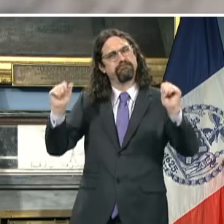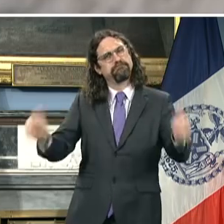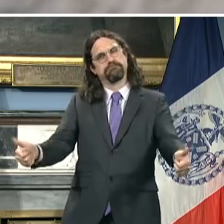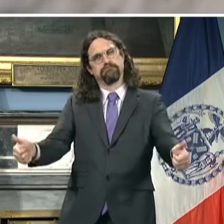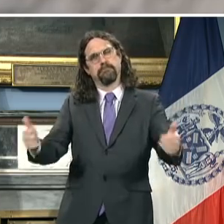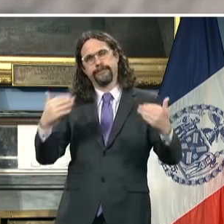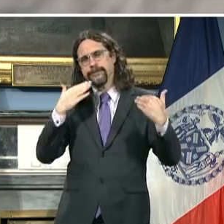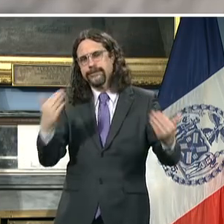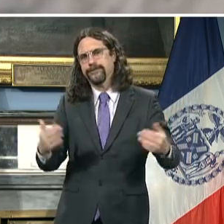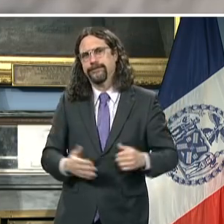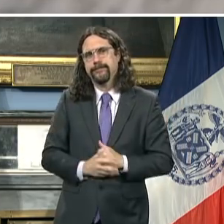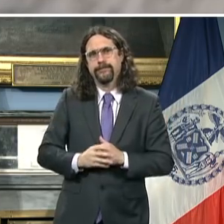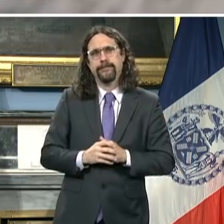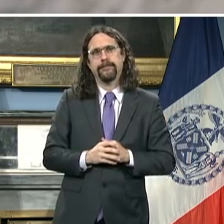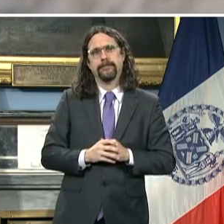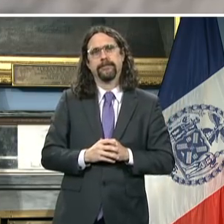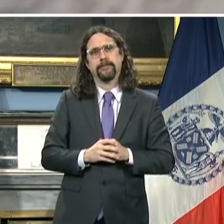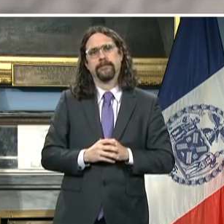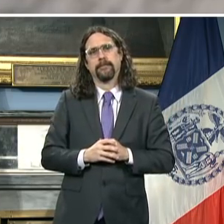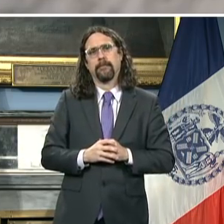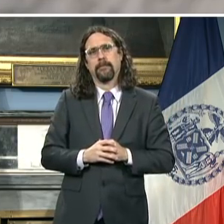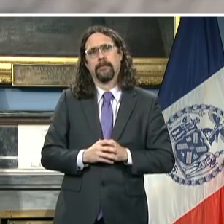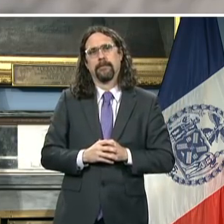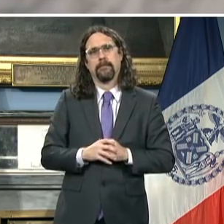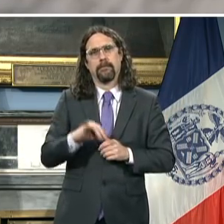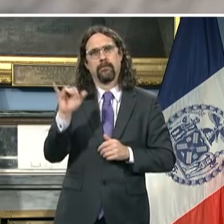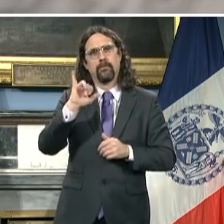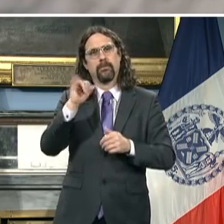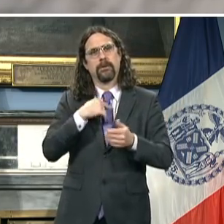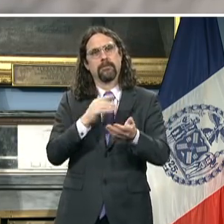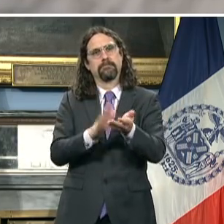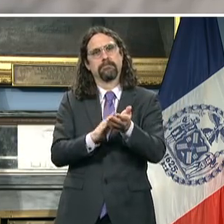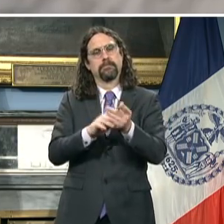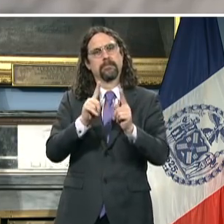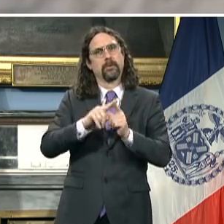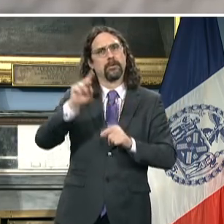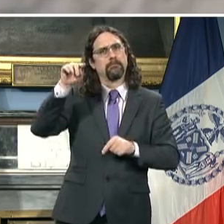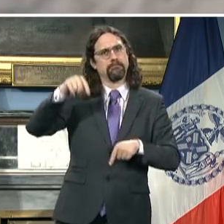LAFYETTE 148. I WANT TO THANK DAVID AARONBERG,